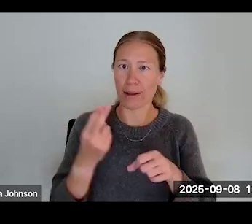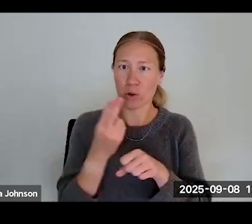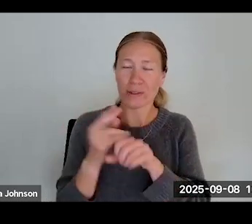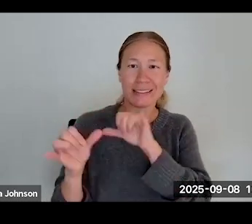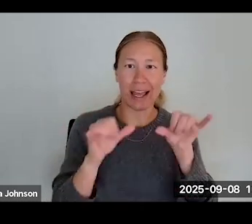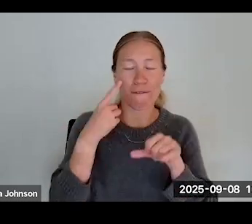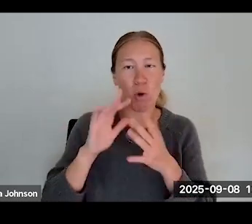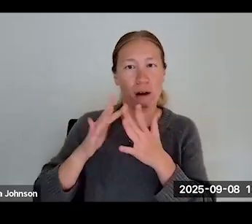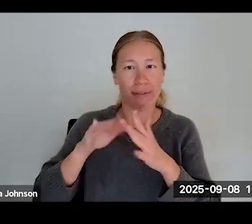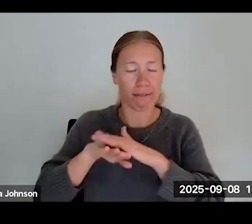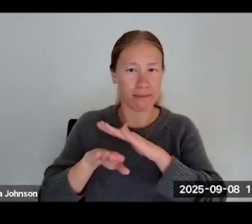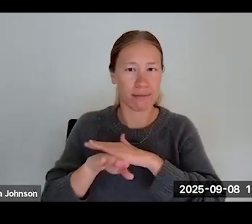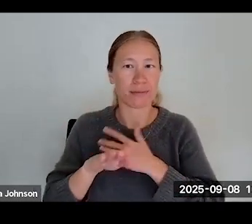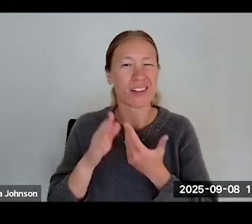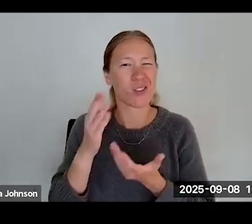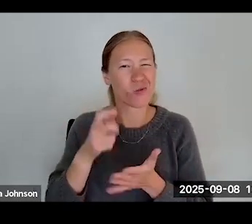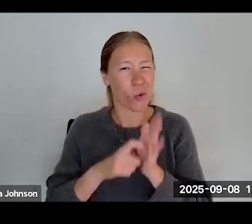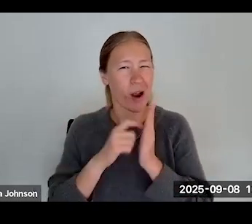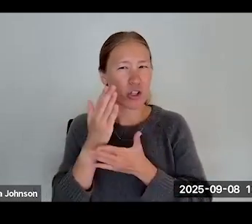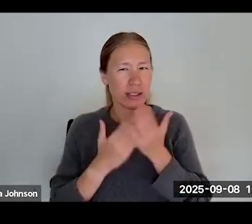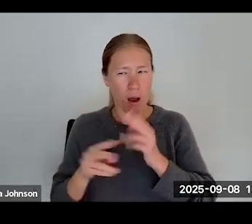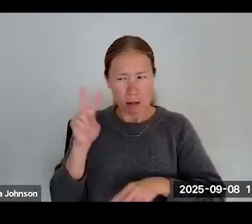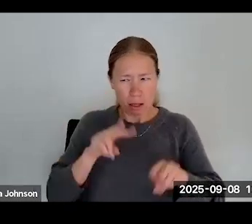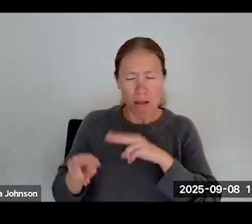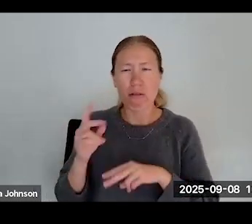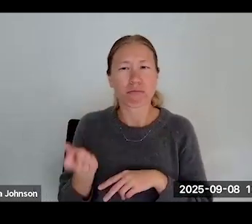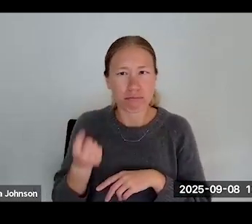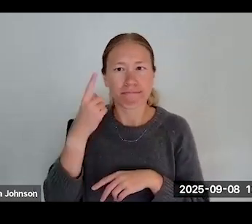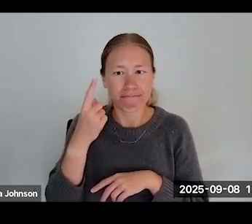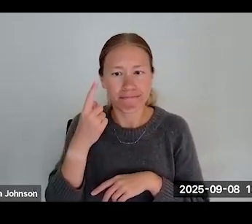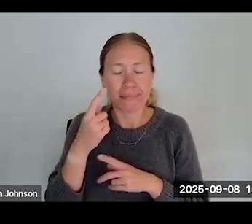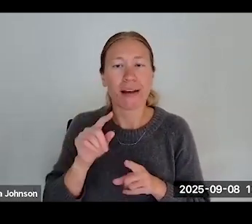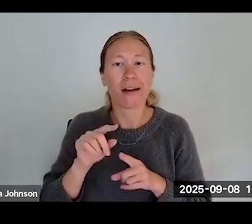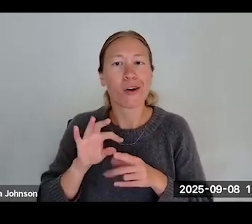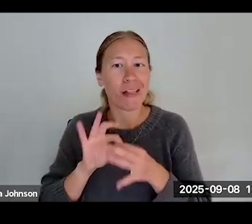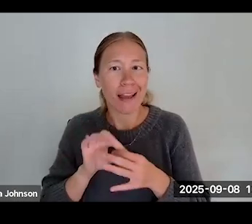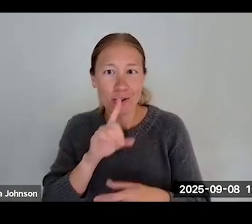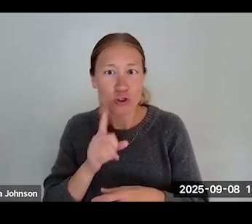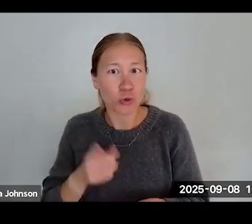it does require some interpretation. This is especially true in relation to how standards apply